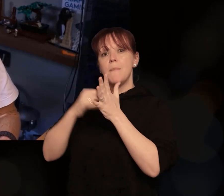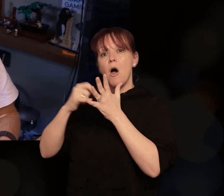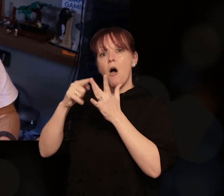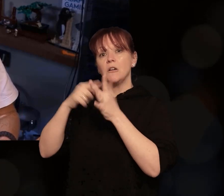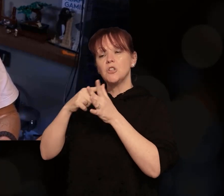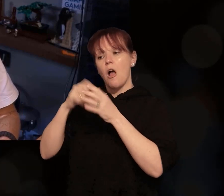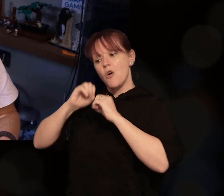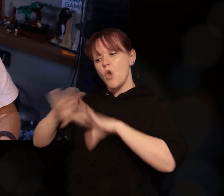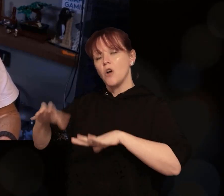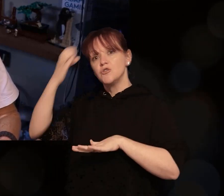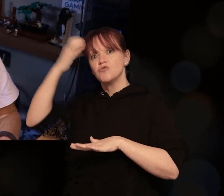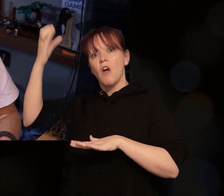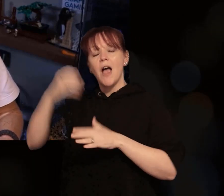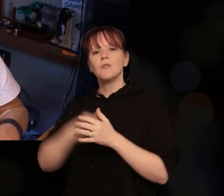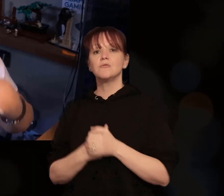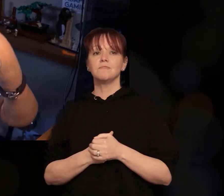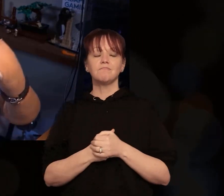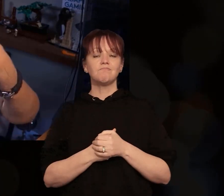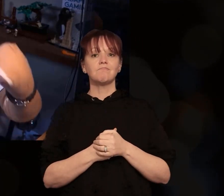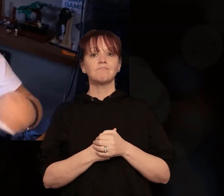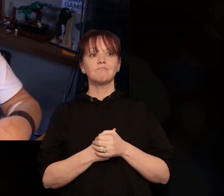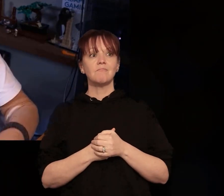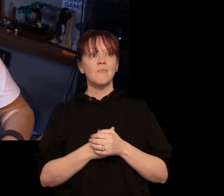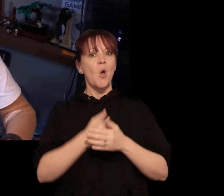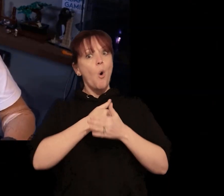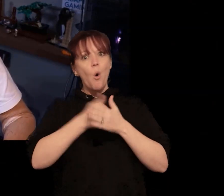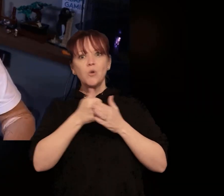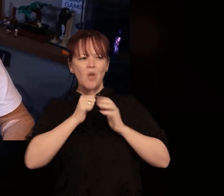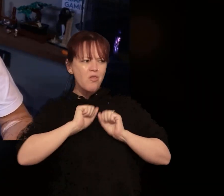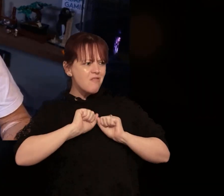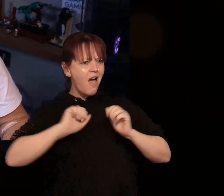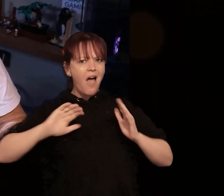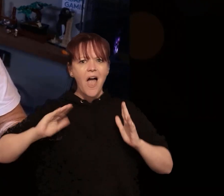As well as that, their accessibility successes of the year